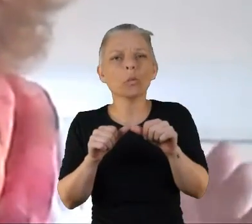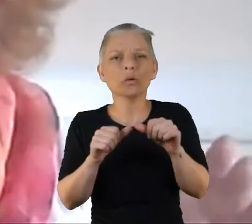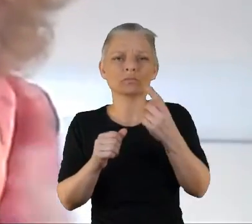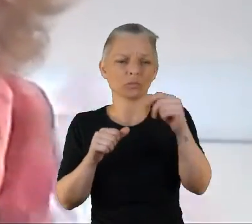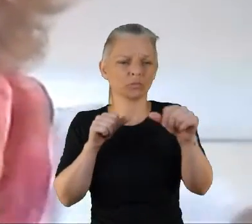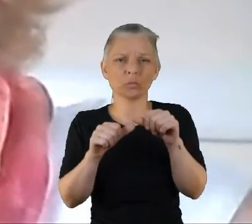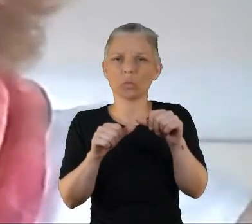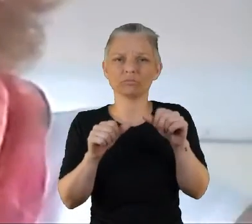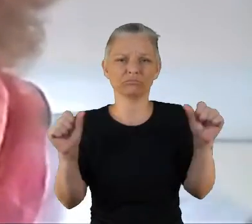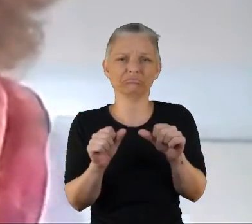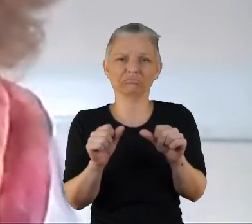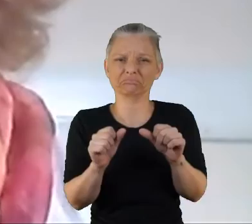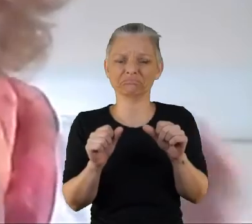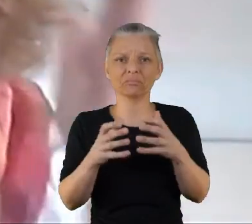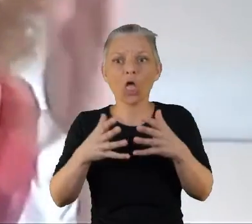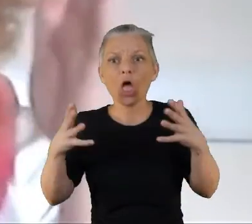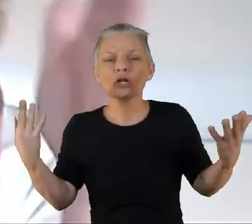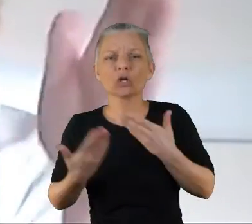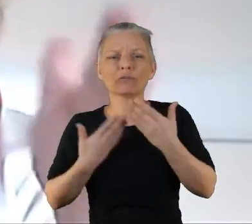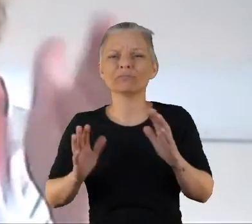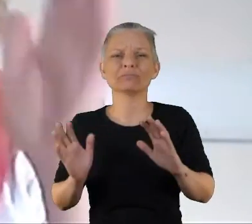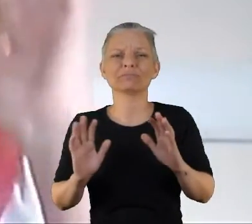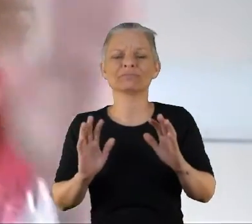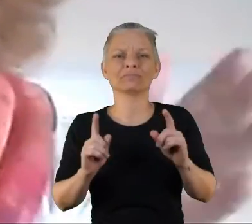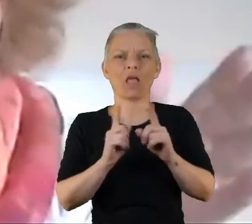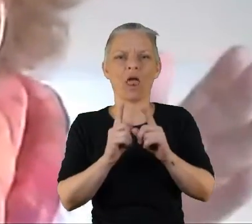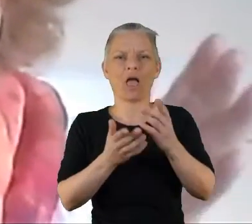a brief thing, it’s not a big long story. And that’s a bit like book-ends. If you have a check